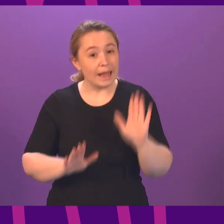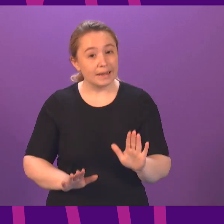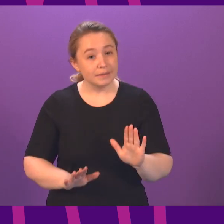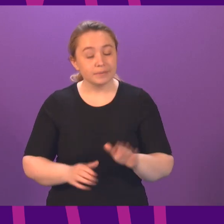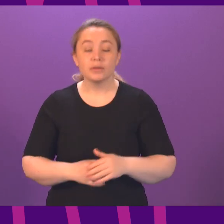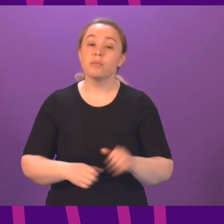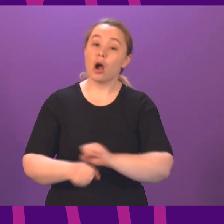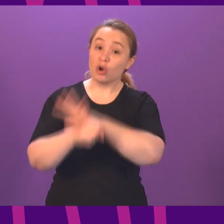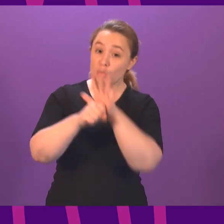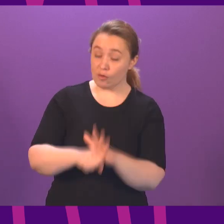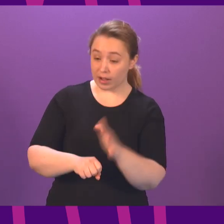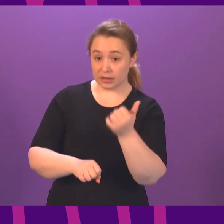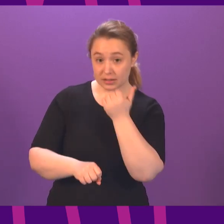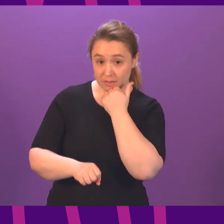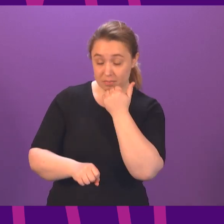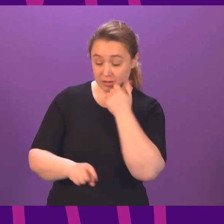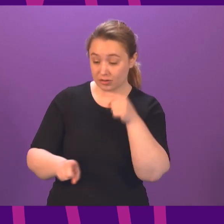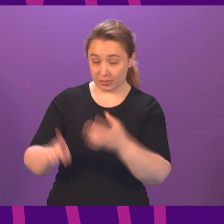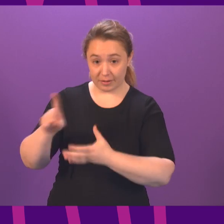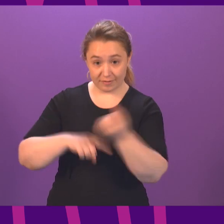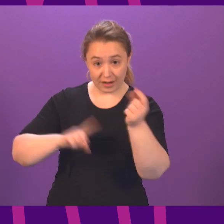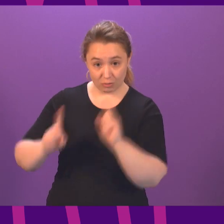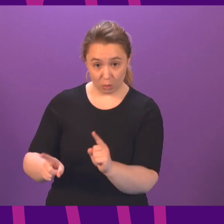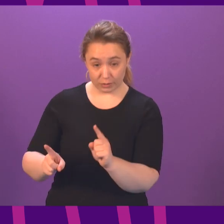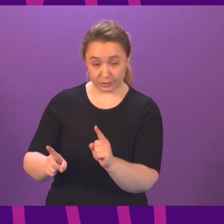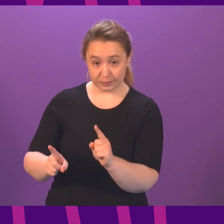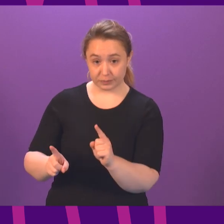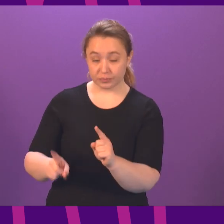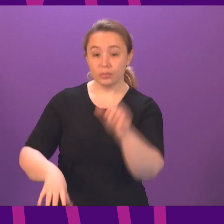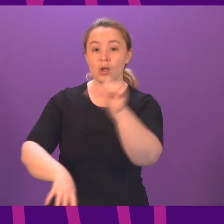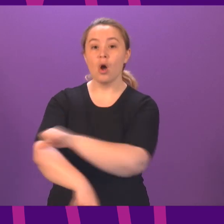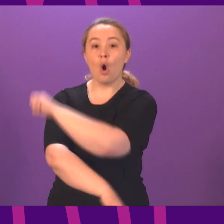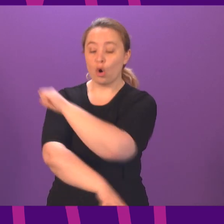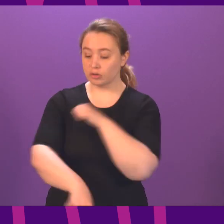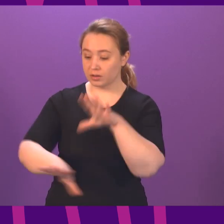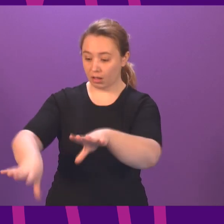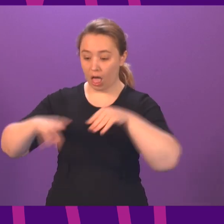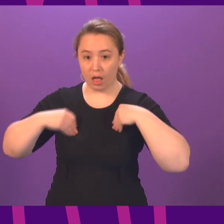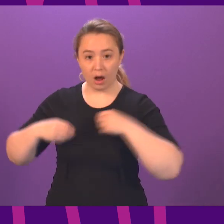have found, with Covid is that the trend of hospital-acquired infection mirrors that of